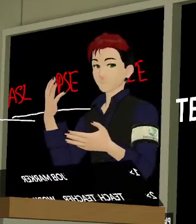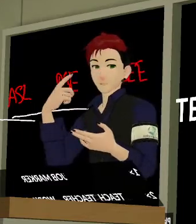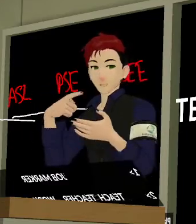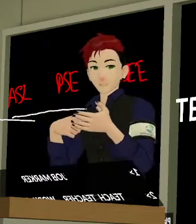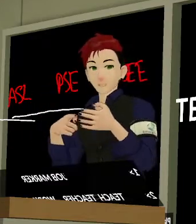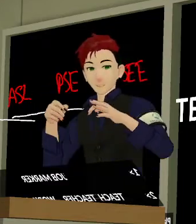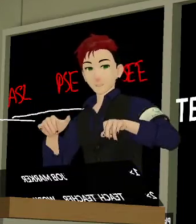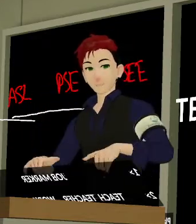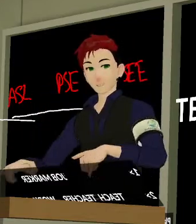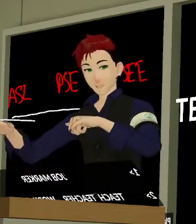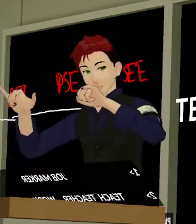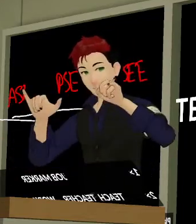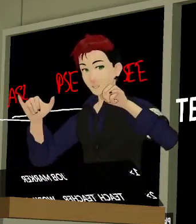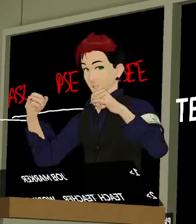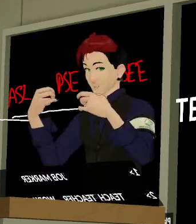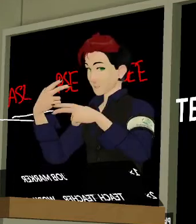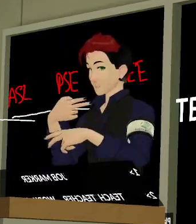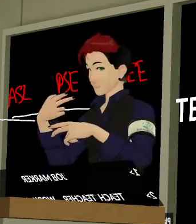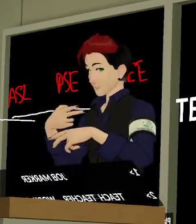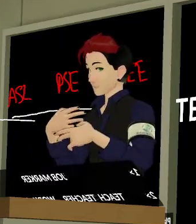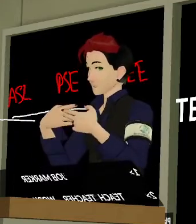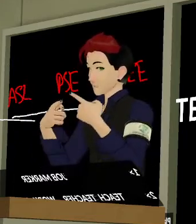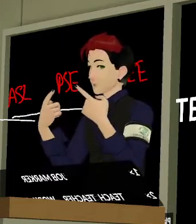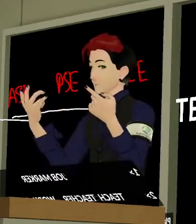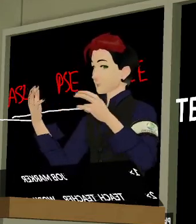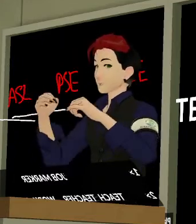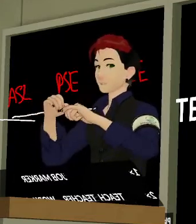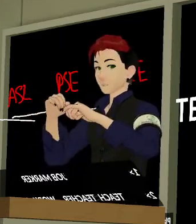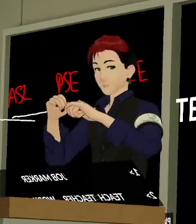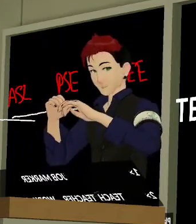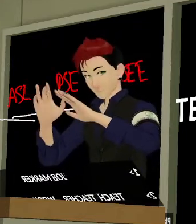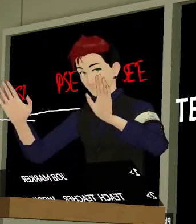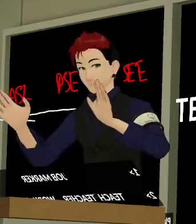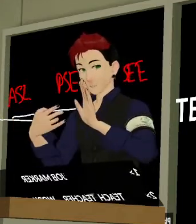you'll probably notice a commonality and try and figure it out but i wanted to